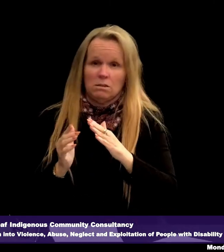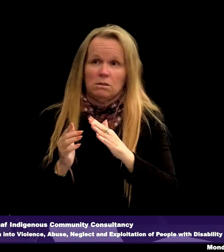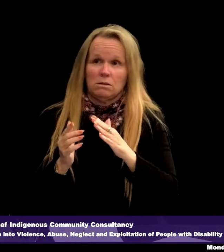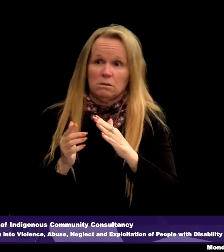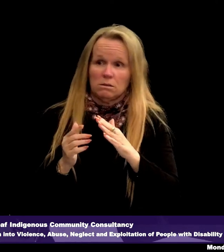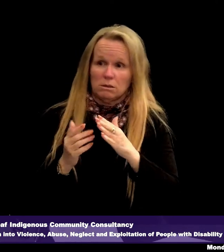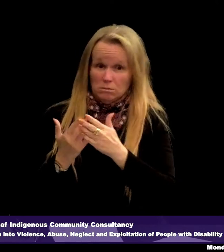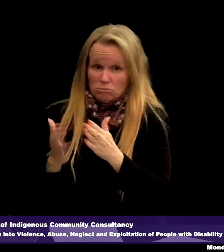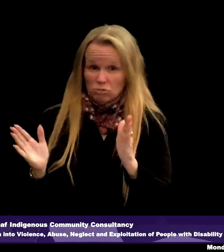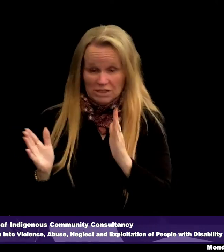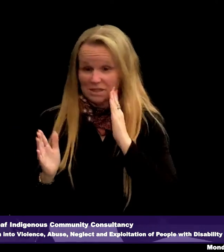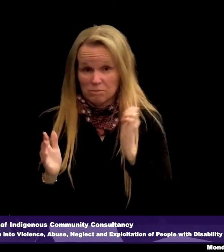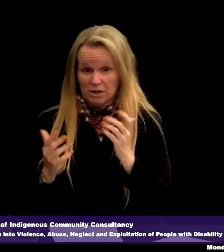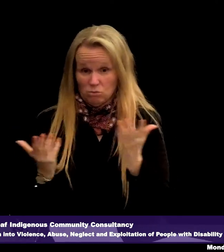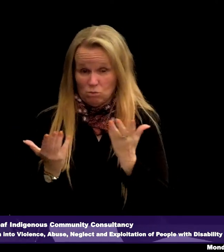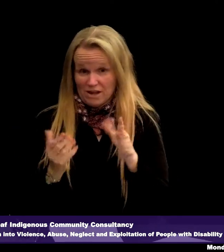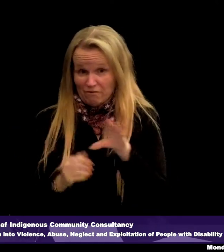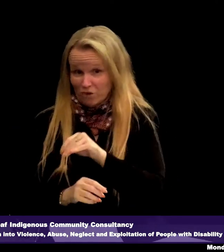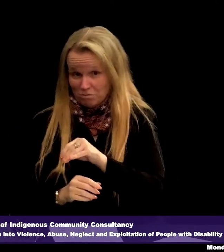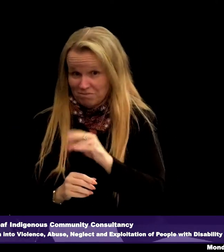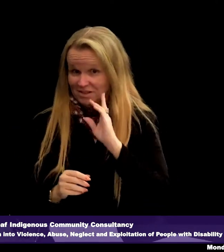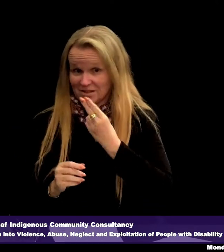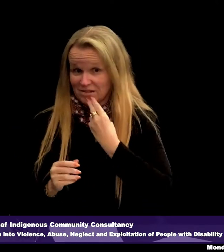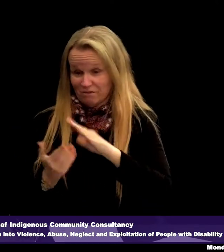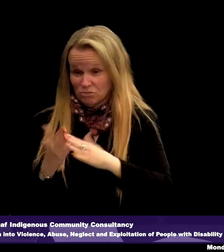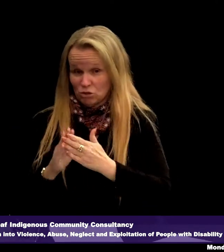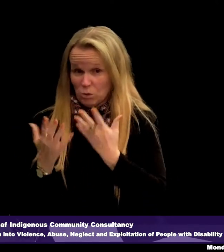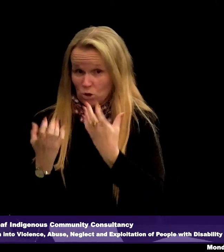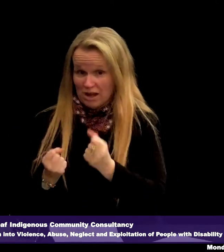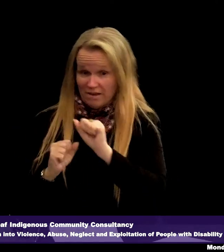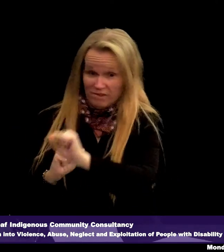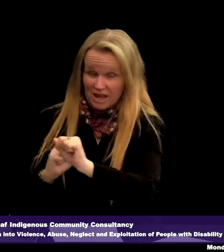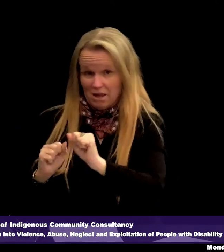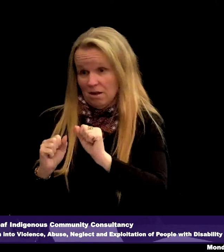It's the same in the Deaf community. It doesn't matter where you come from in the Deaf community.